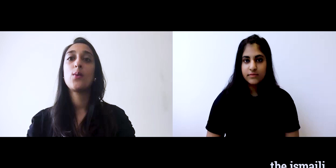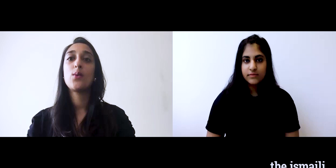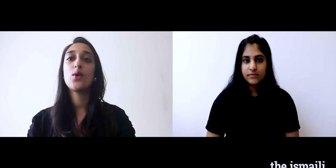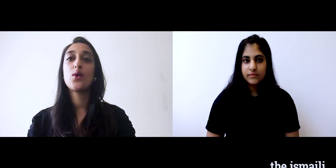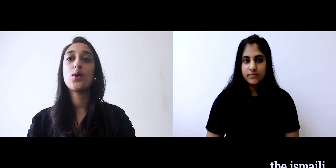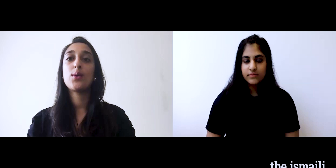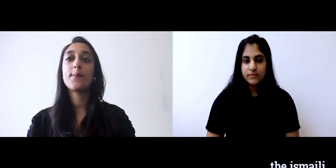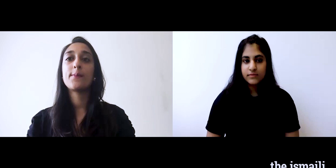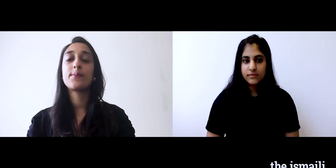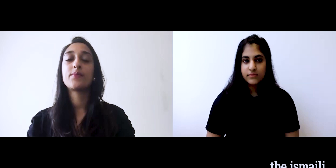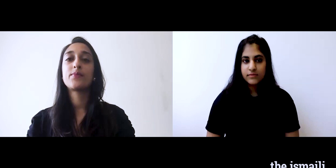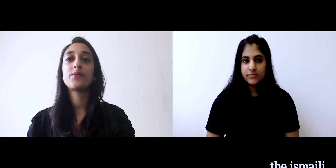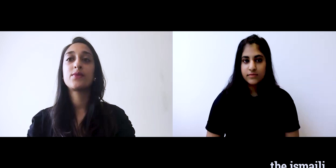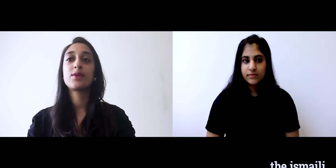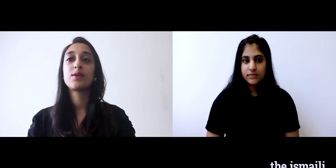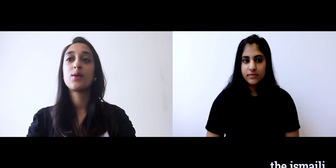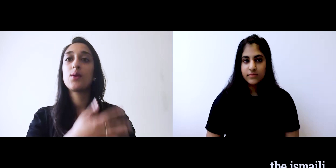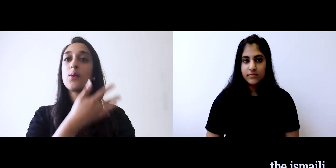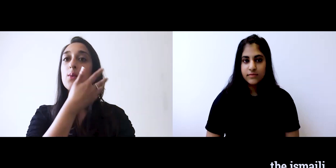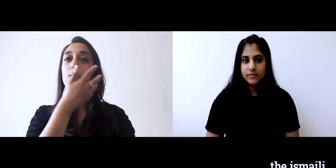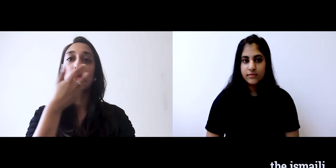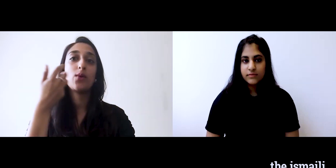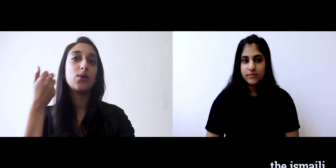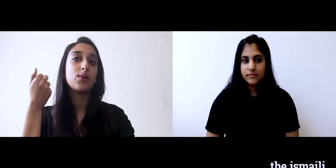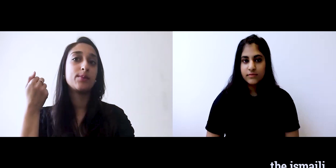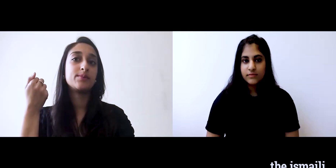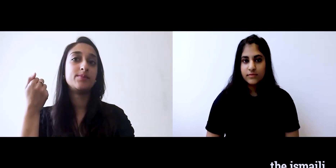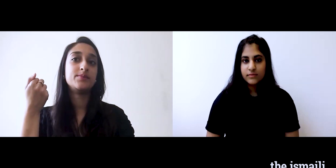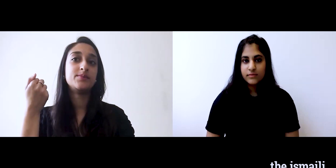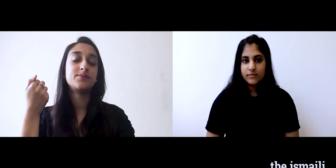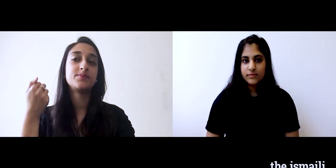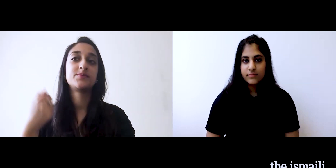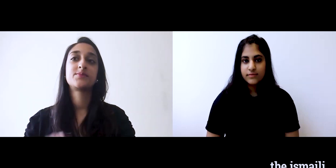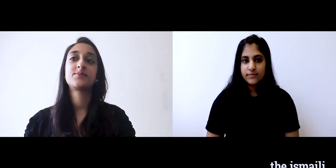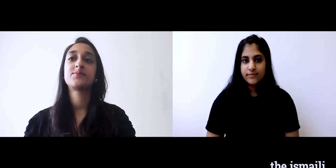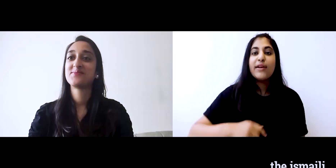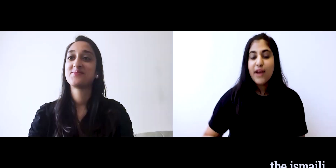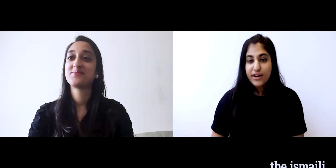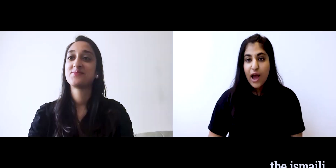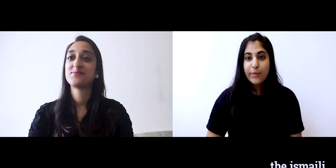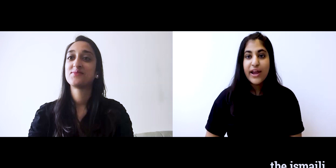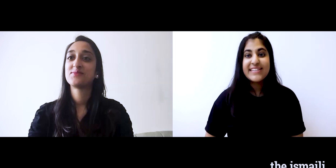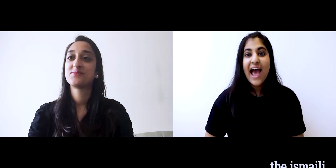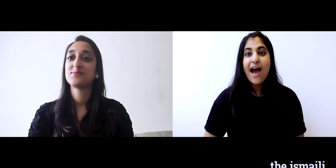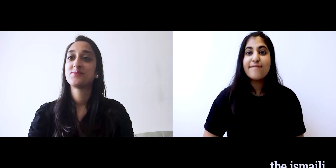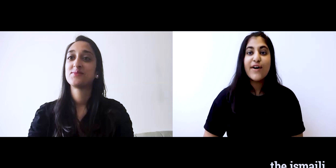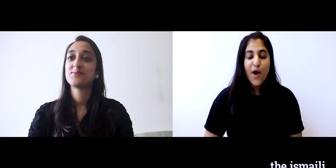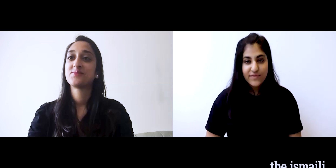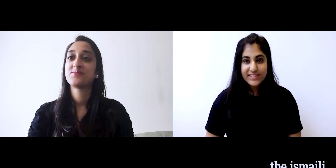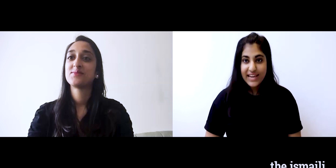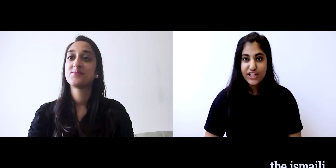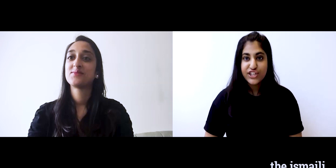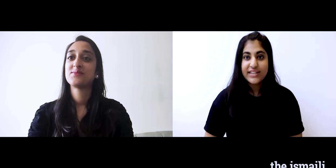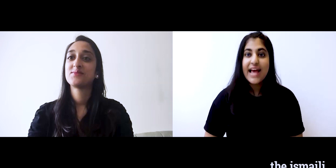Warm, warm Now we're going to have a conversation